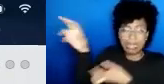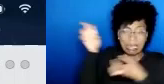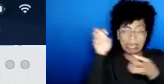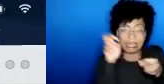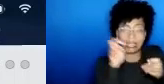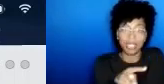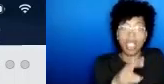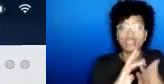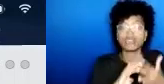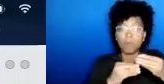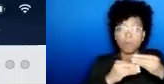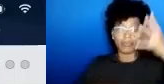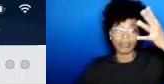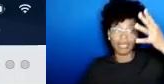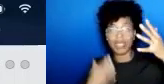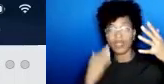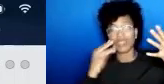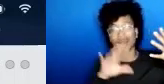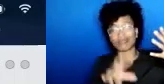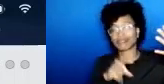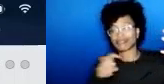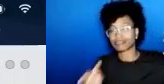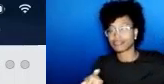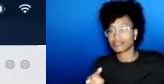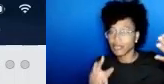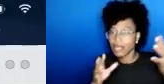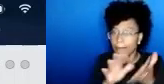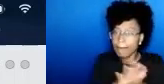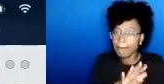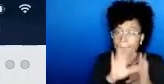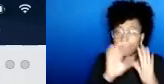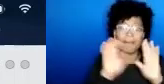Now you've got the image that way. Two different ways of working.